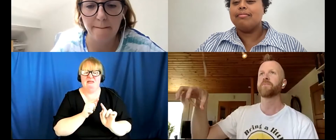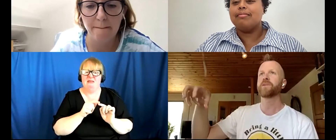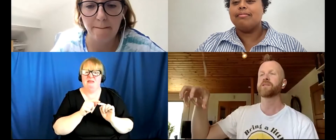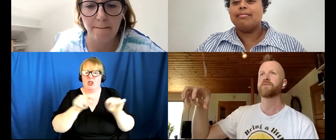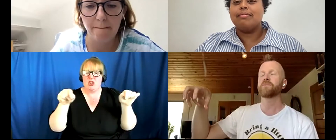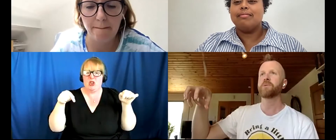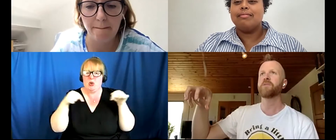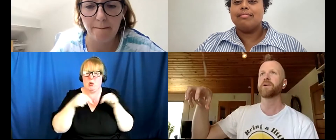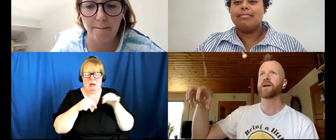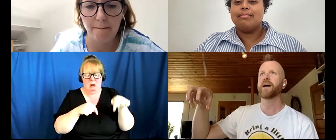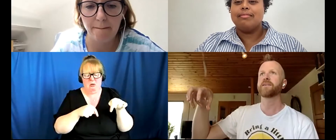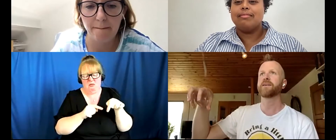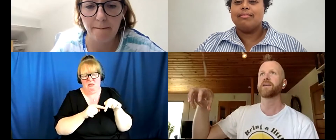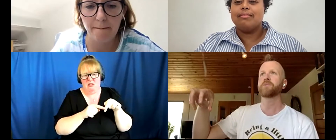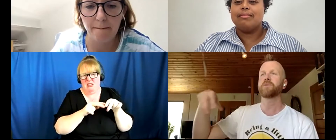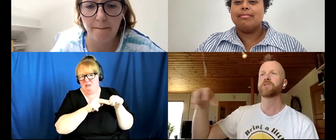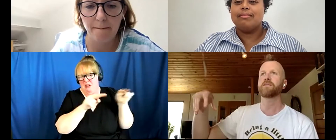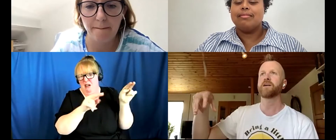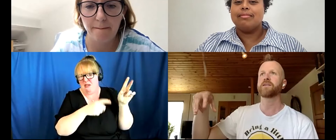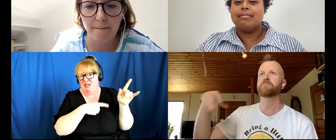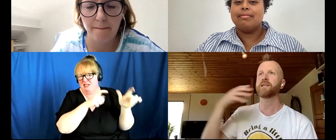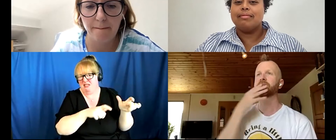this lovely apartment I had, and he would be rummaging around these bins.